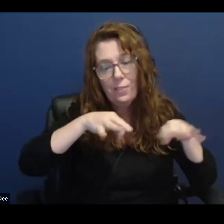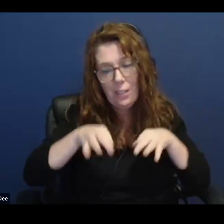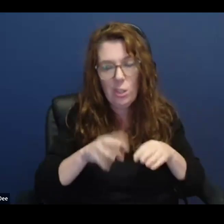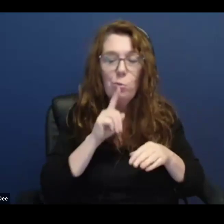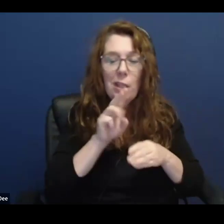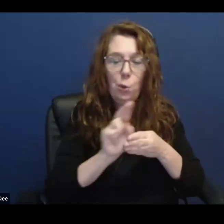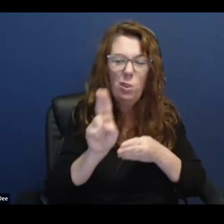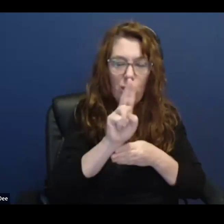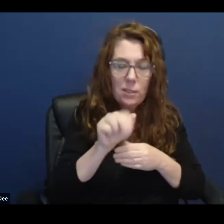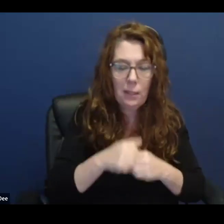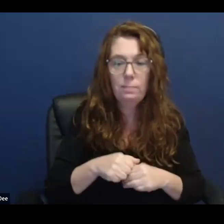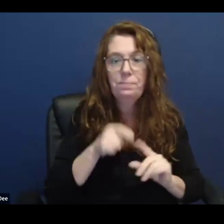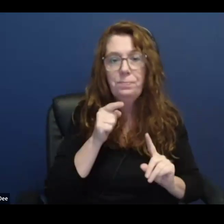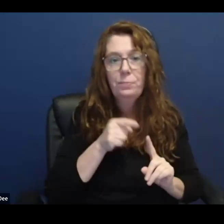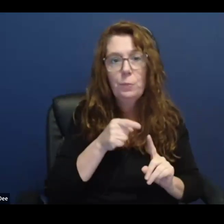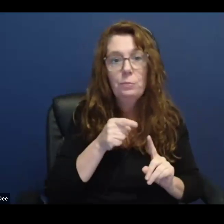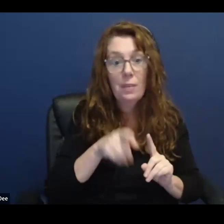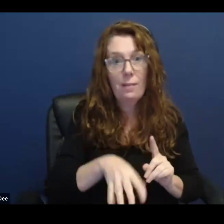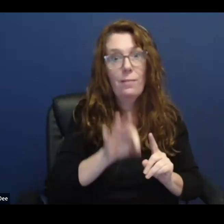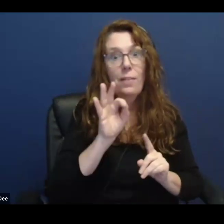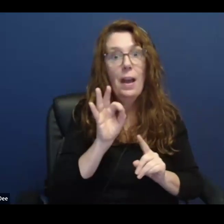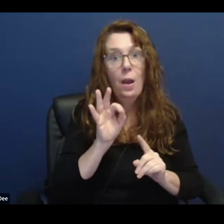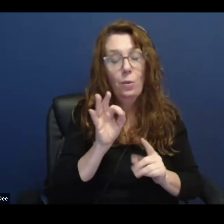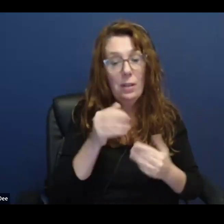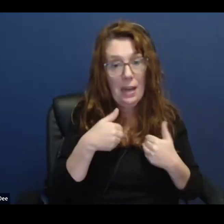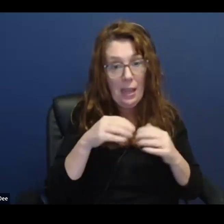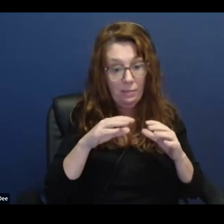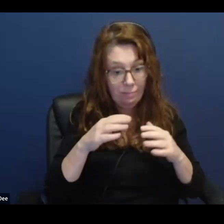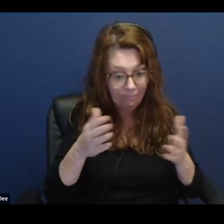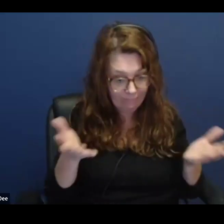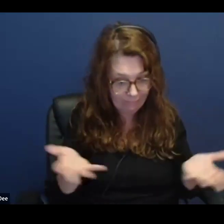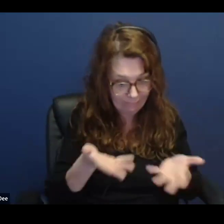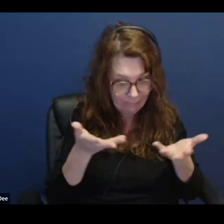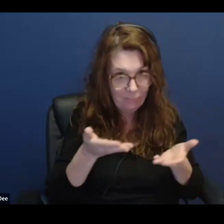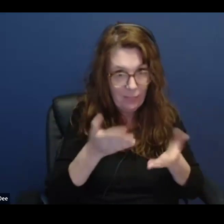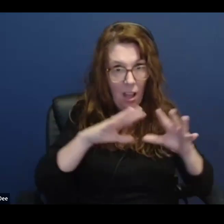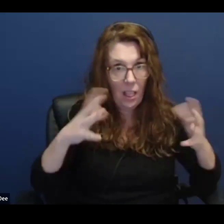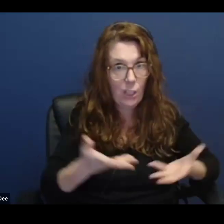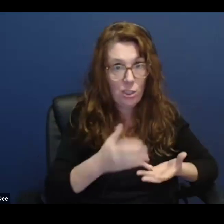In this case, it was a university that found it had a collection it didn't realize it had. Never